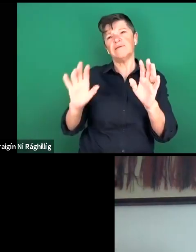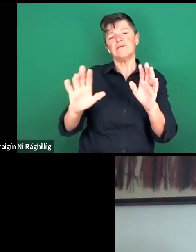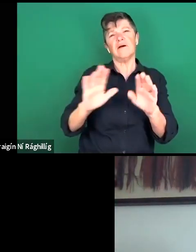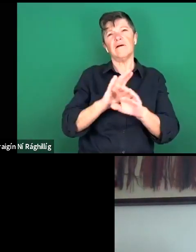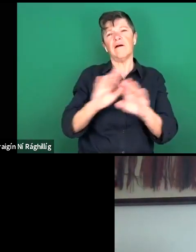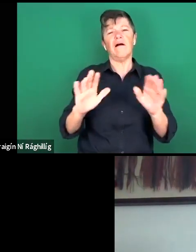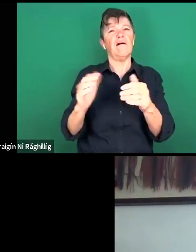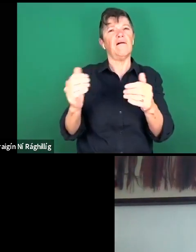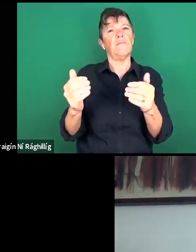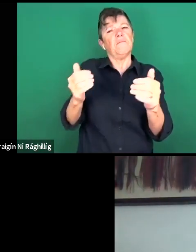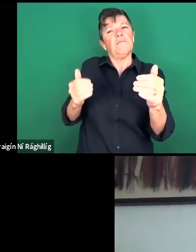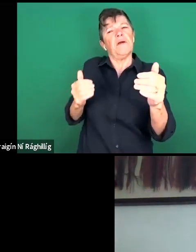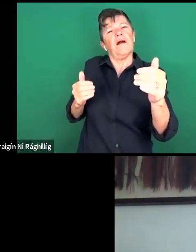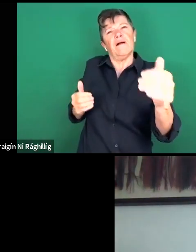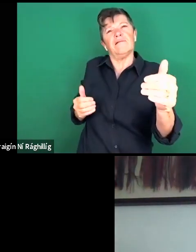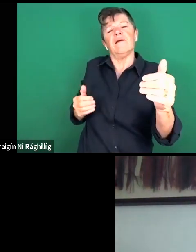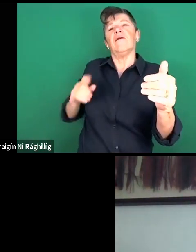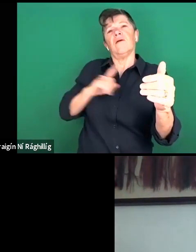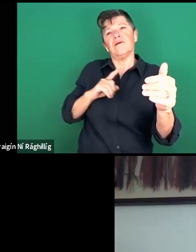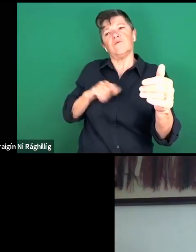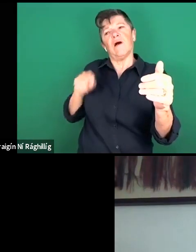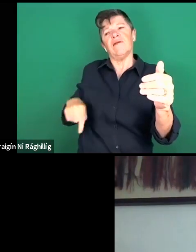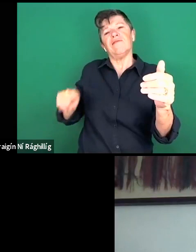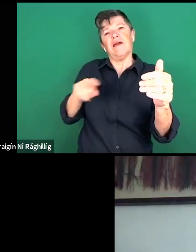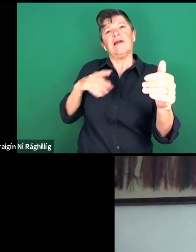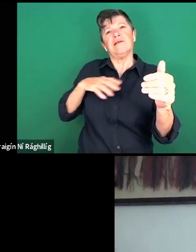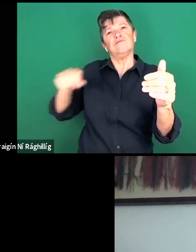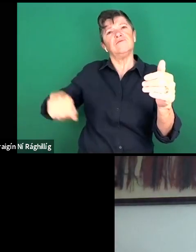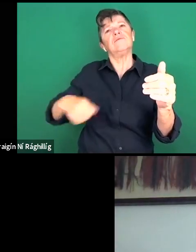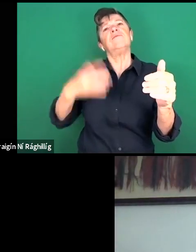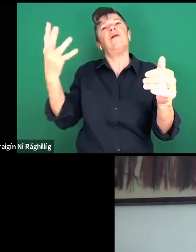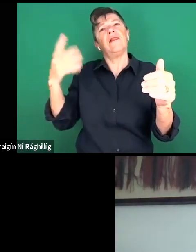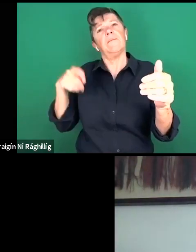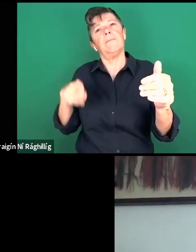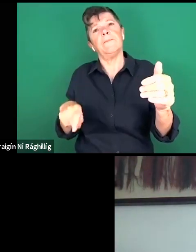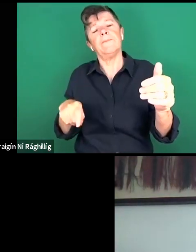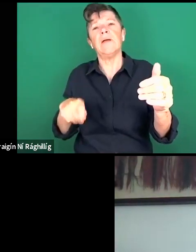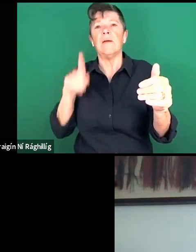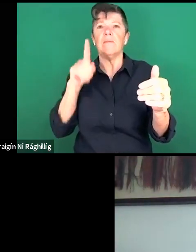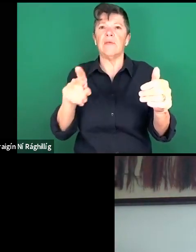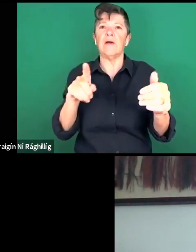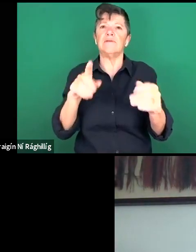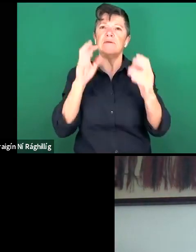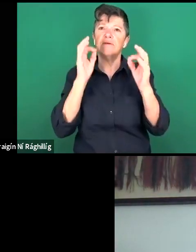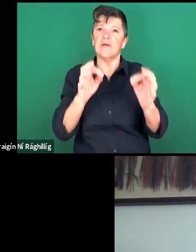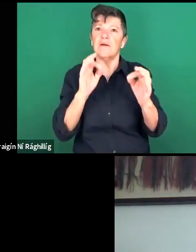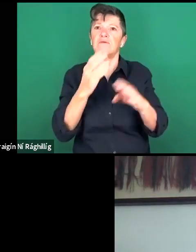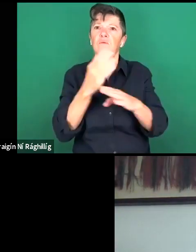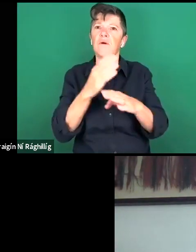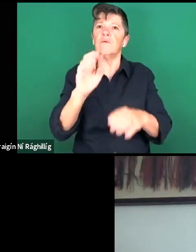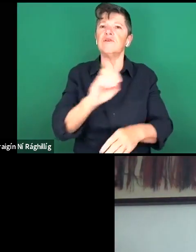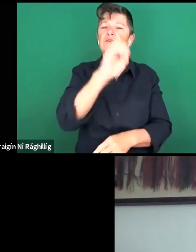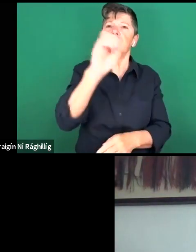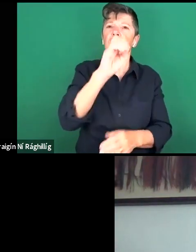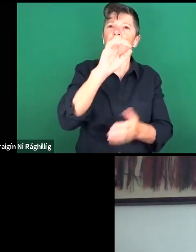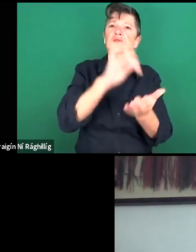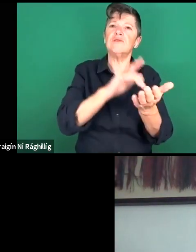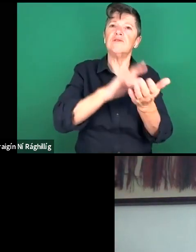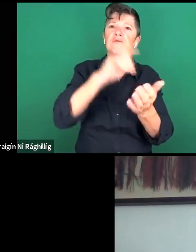that happened in the past and now it's over and we're in a new world. We're still living the consequences of that